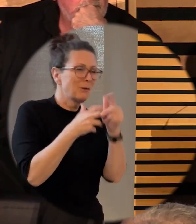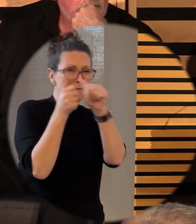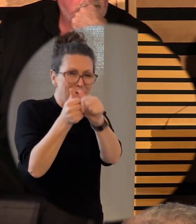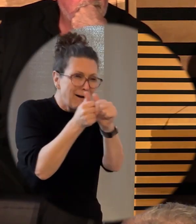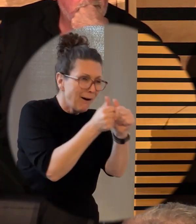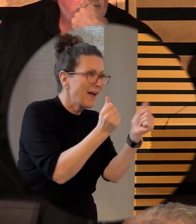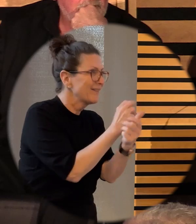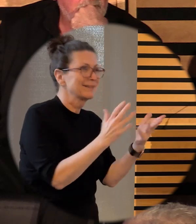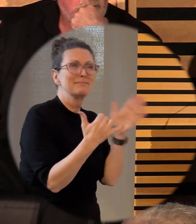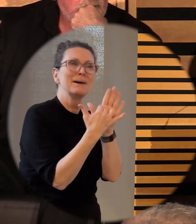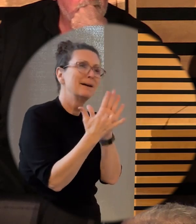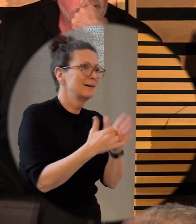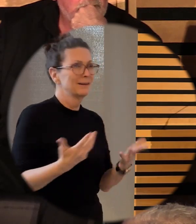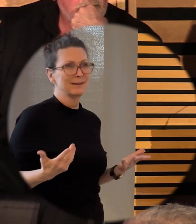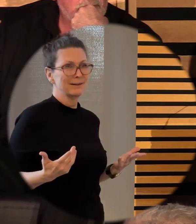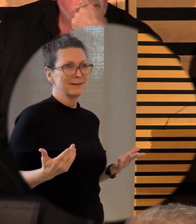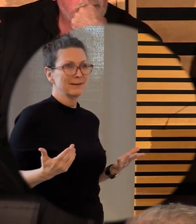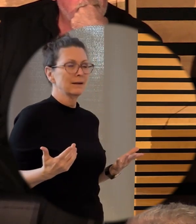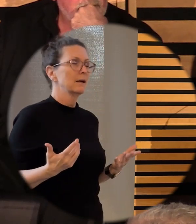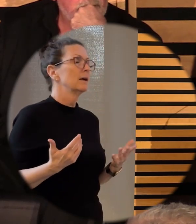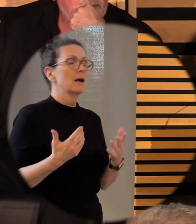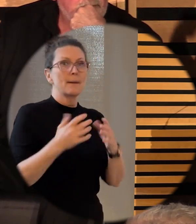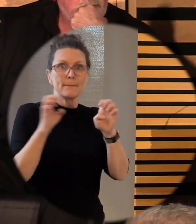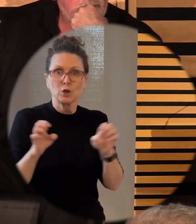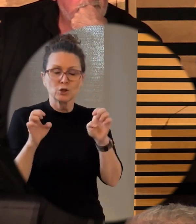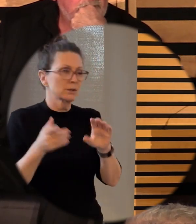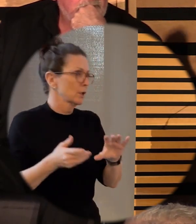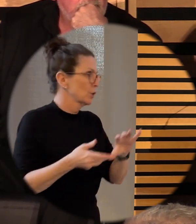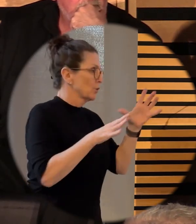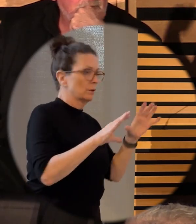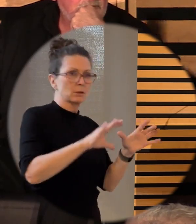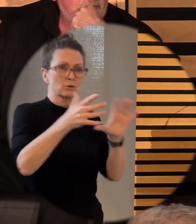keep track of everything. And there is going to be another emergency and another crisis and something